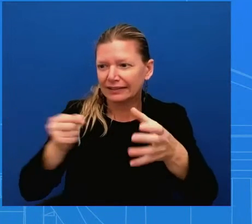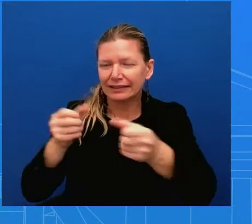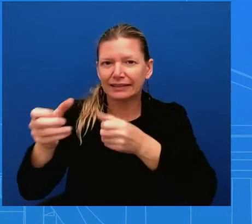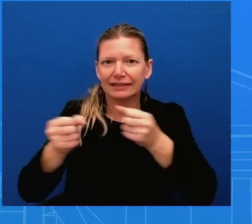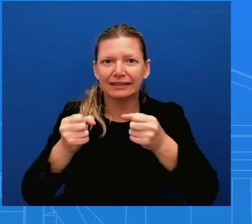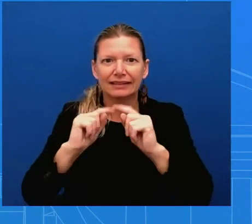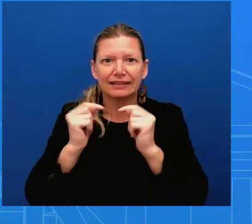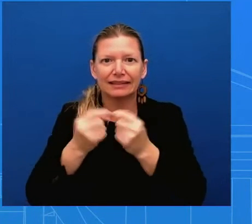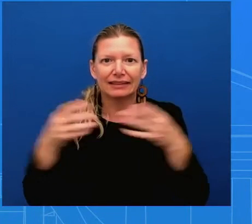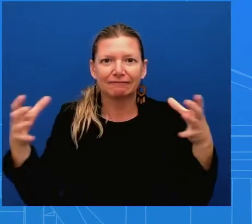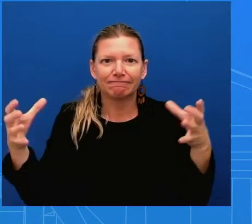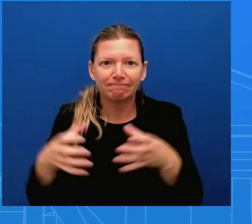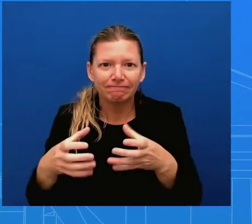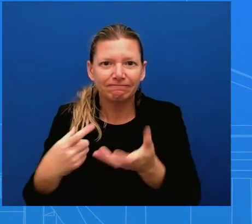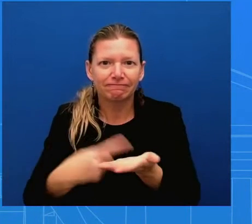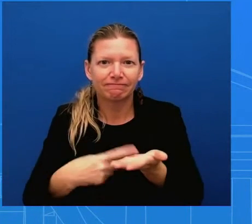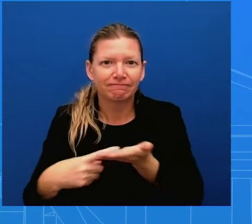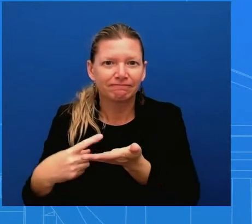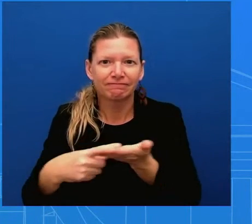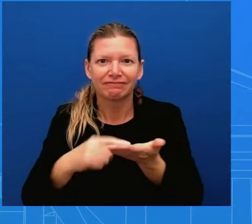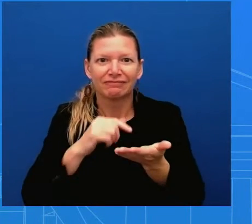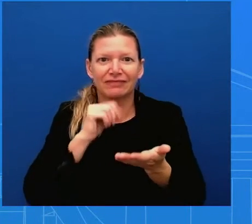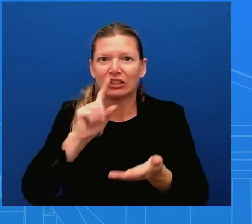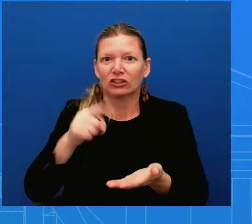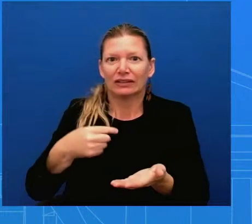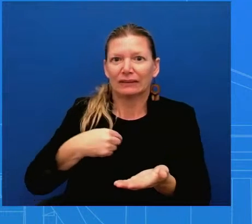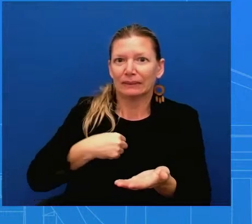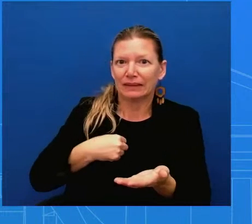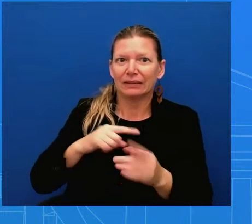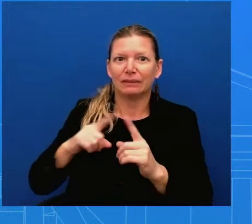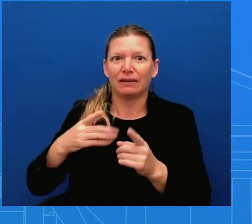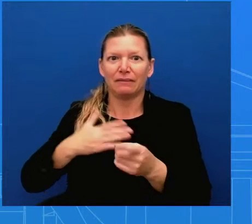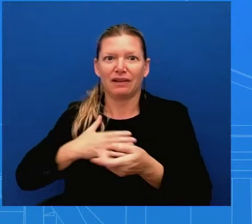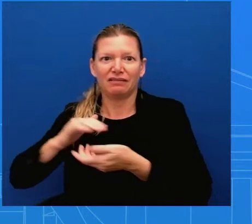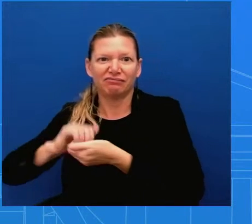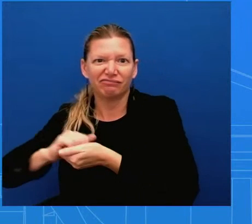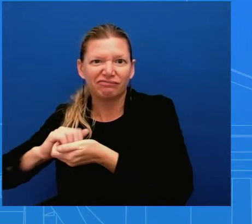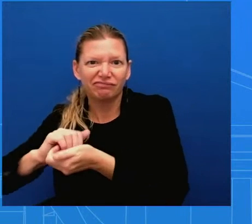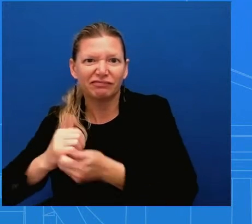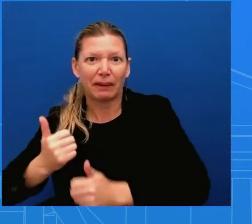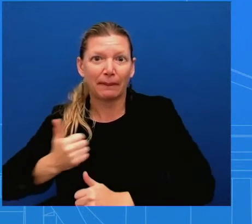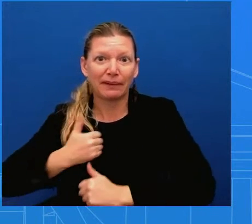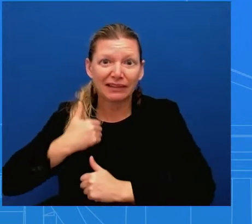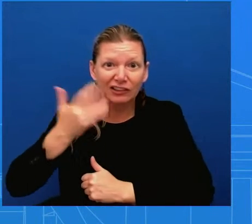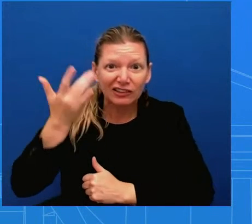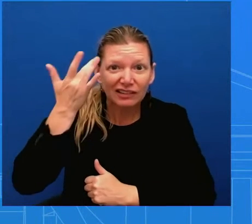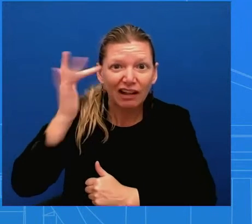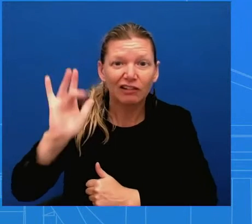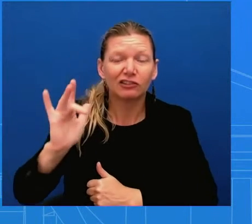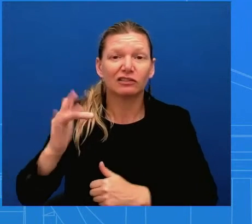on both sides being a part of that conversation as well. And what I expect is that we will have an opportunity